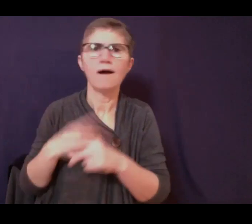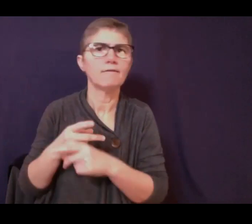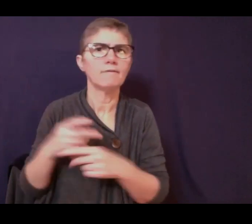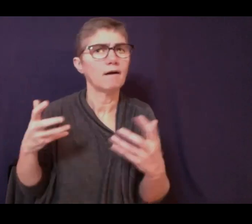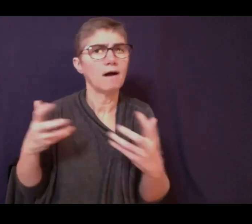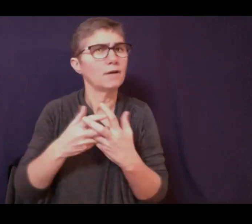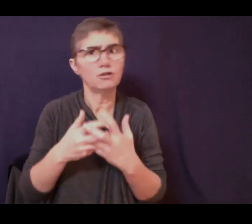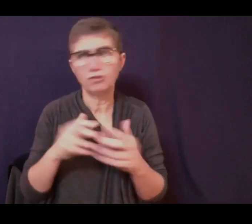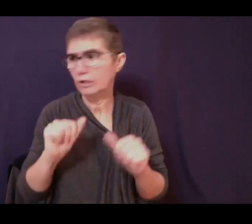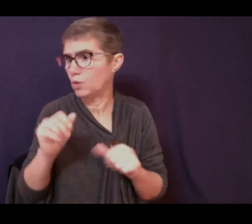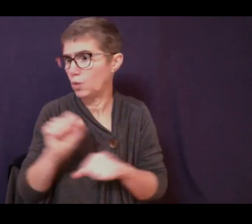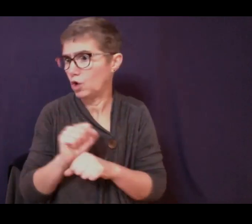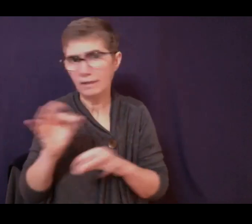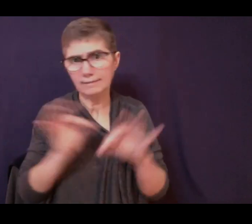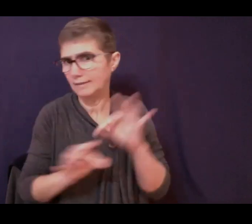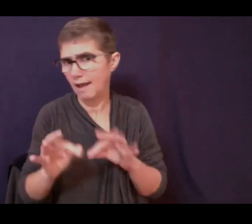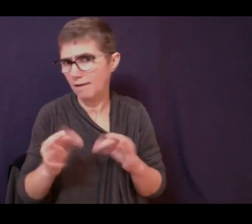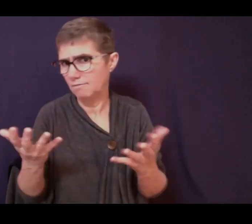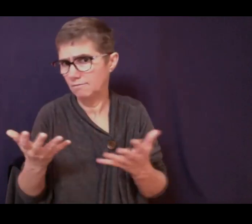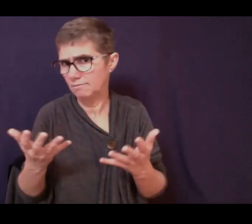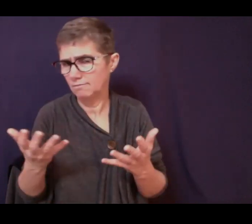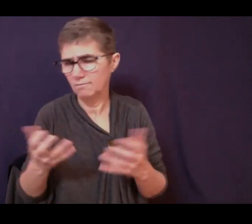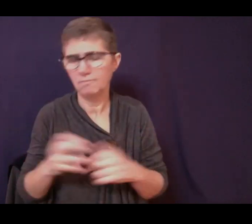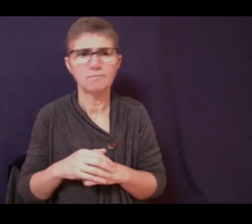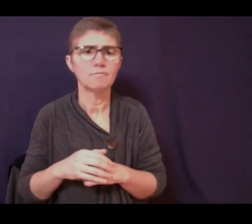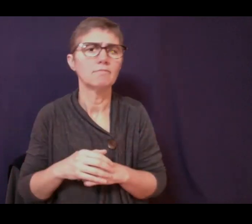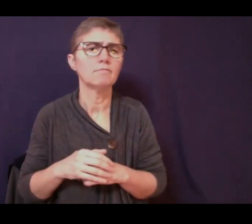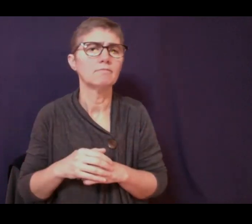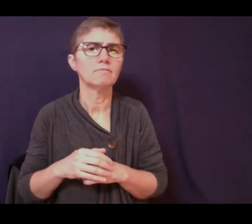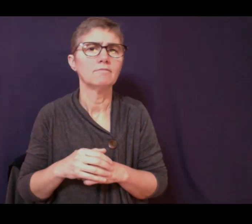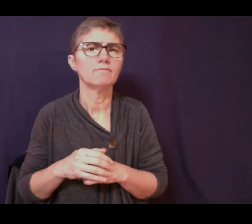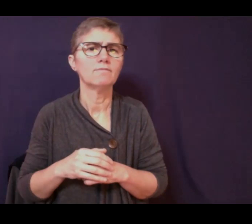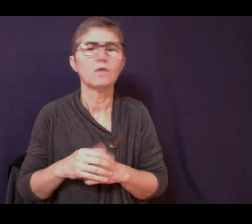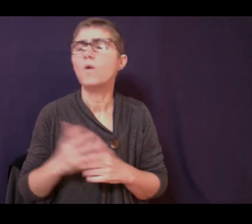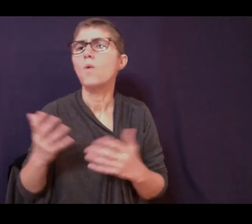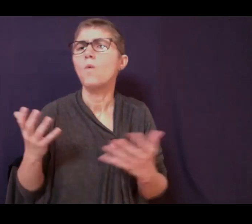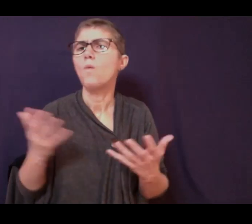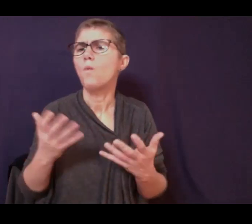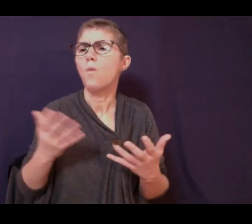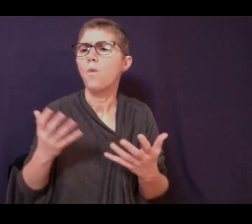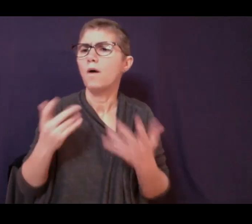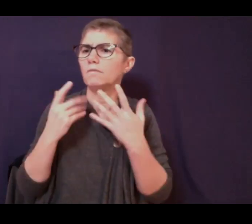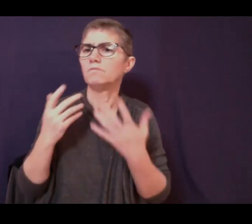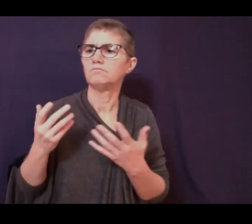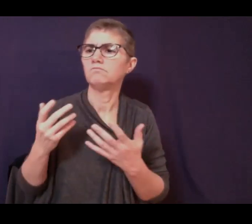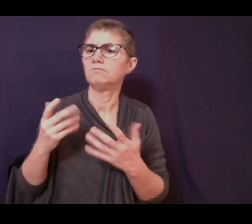and you know kind of what is the relative efficacy of different types of accommodations that